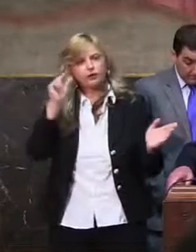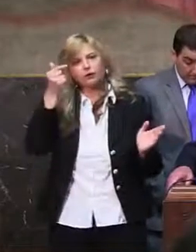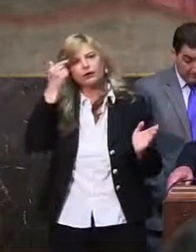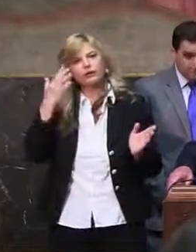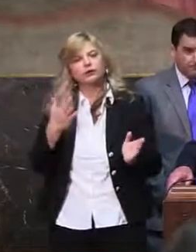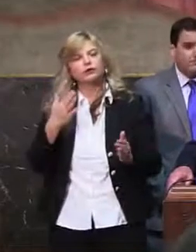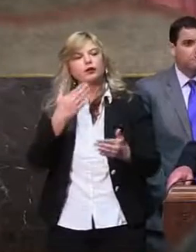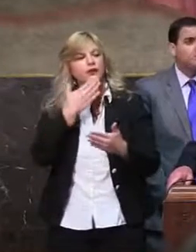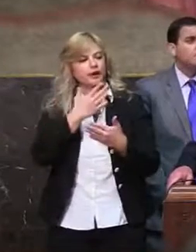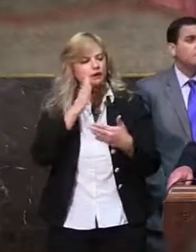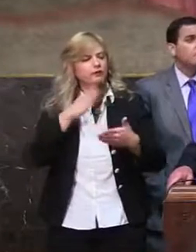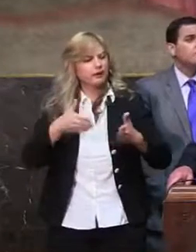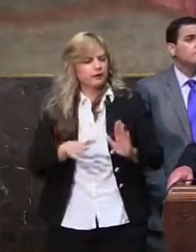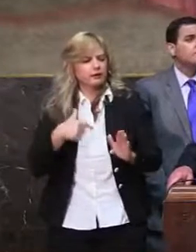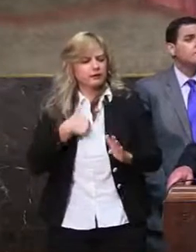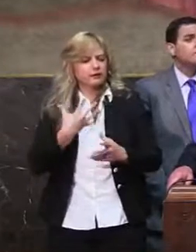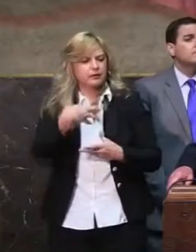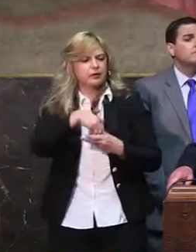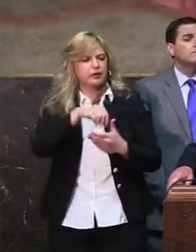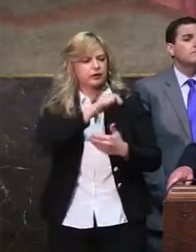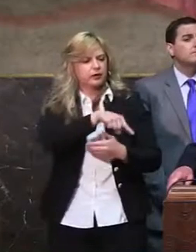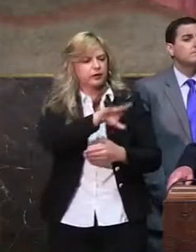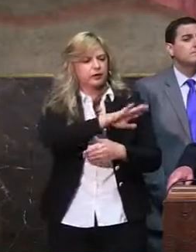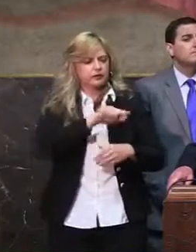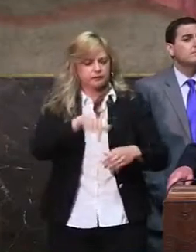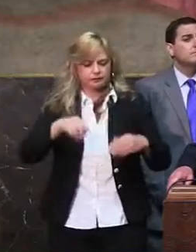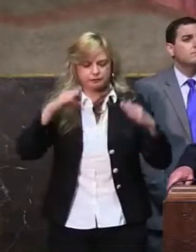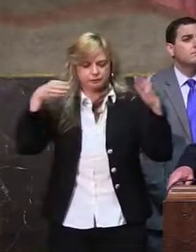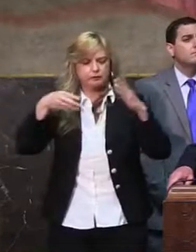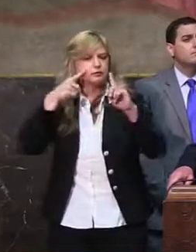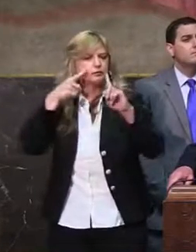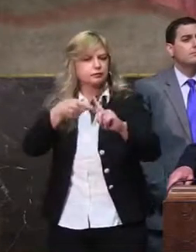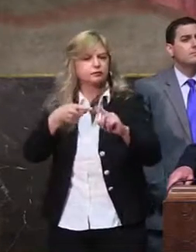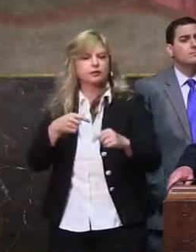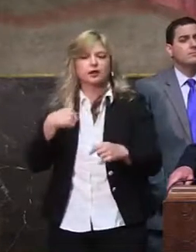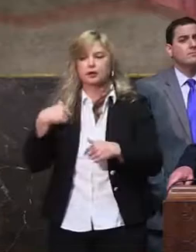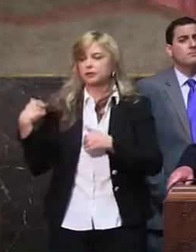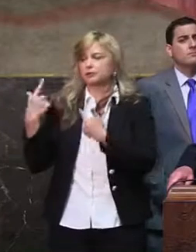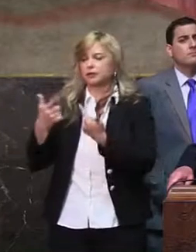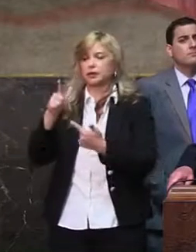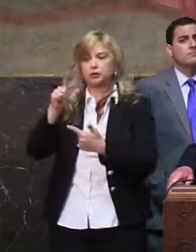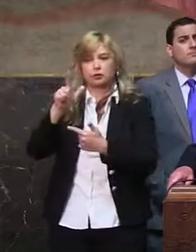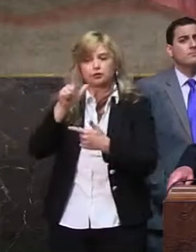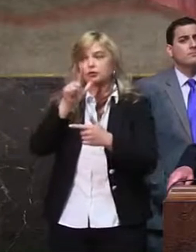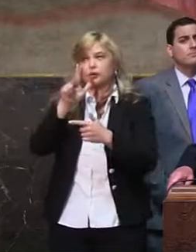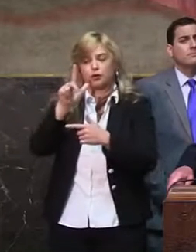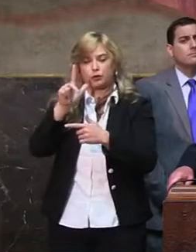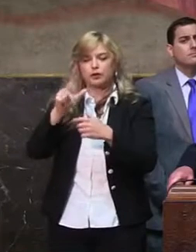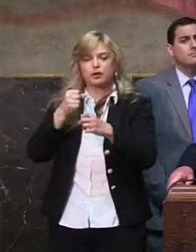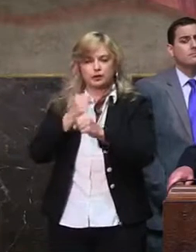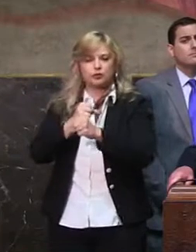me to be part of this effort I've been here going on 23 years and I've seen a